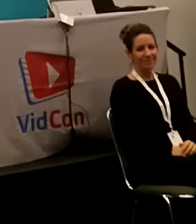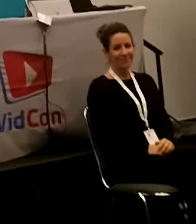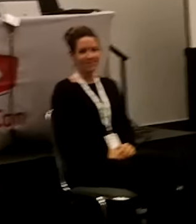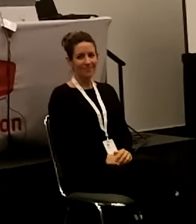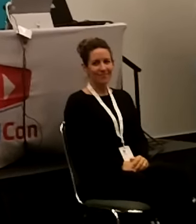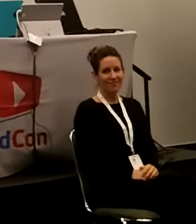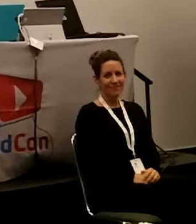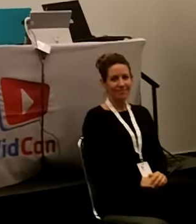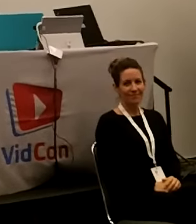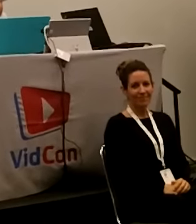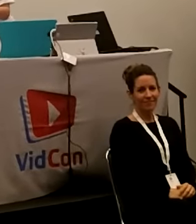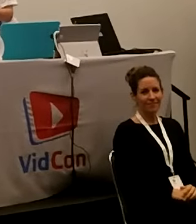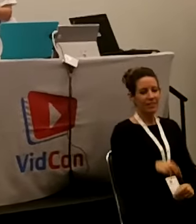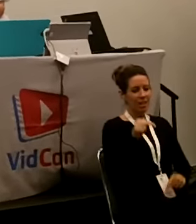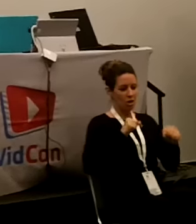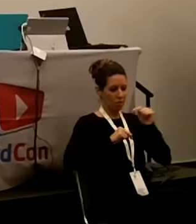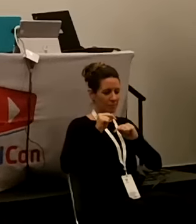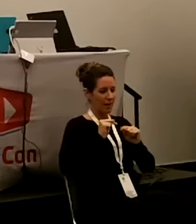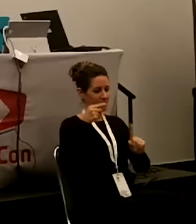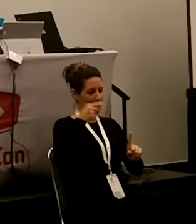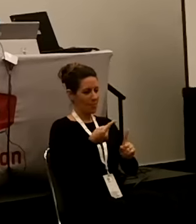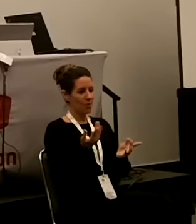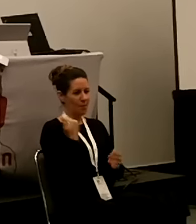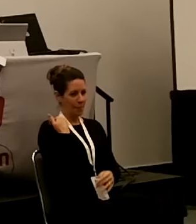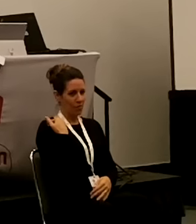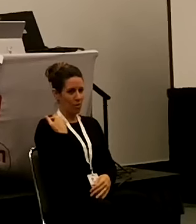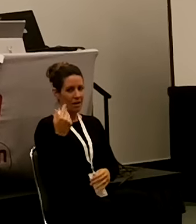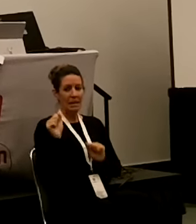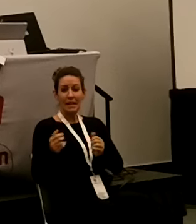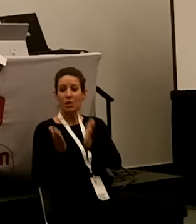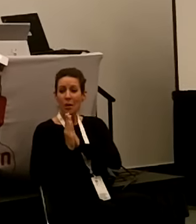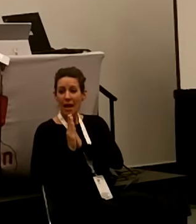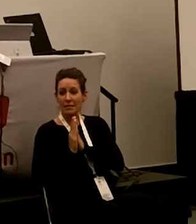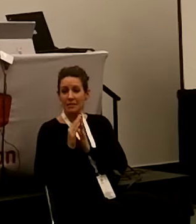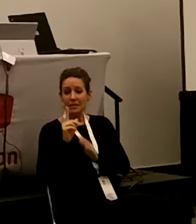It goes back to what I said before when she asked if she could ask deaf-related questions